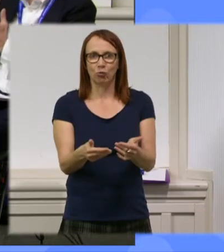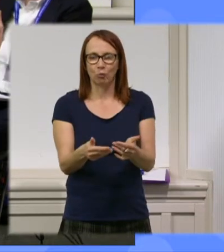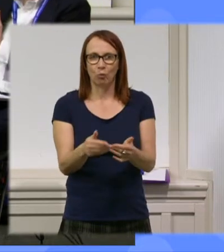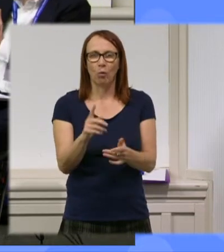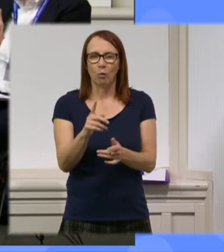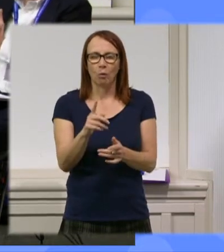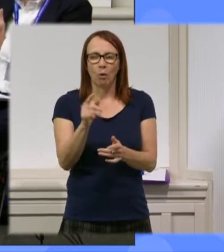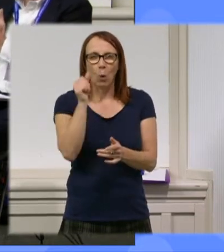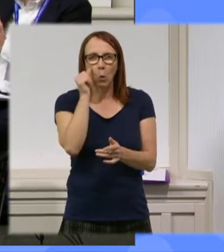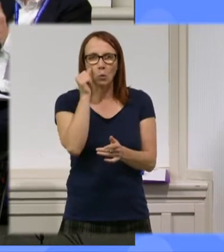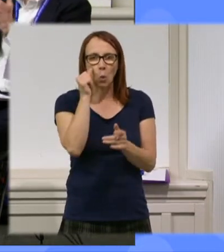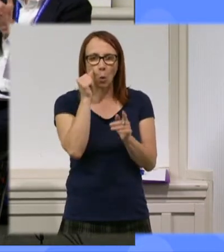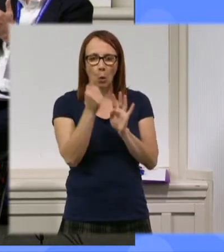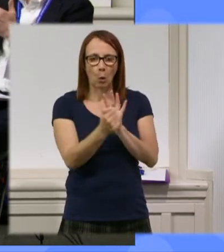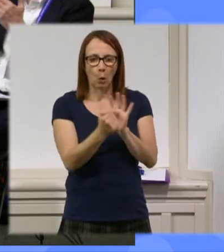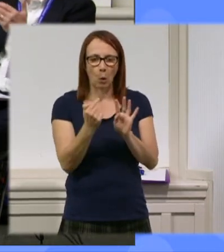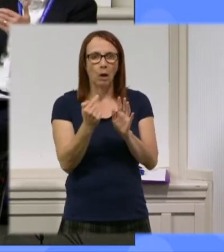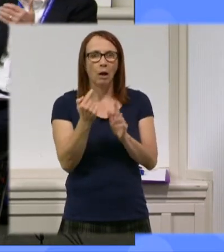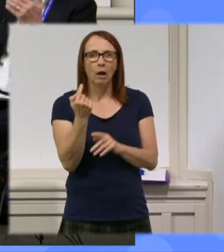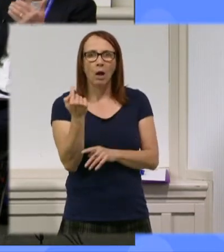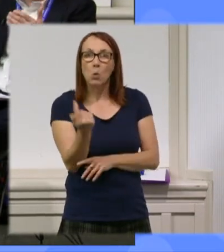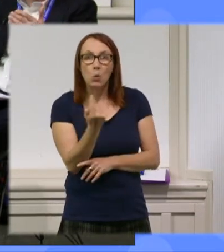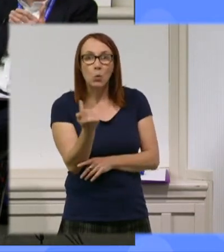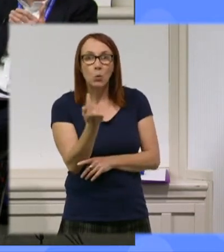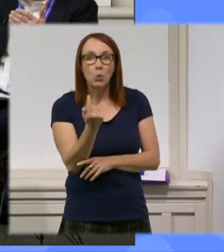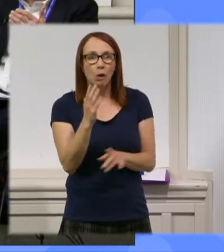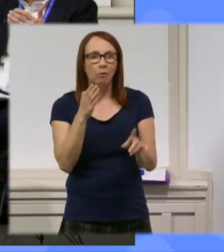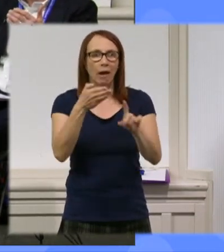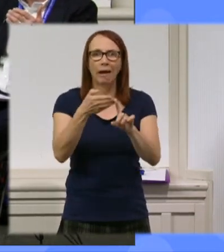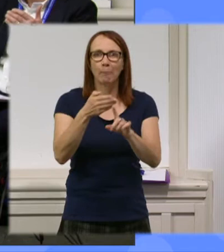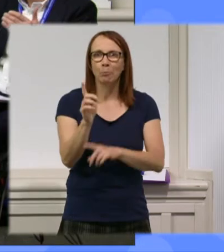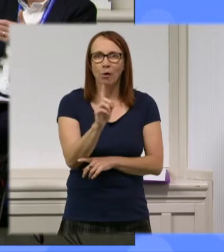who our guests are that we real force for the purpose of this session is and